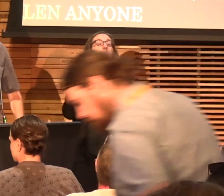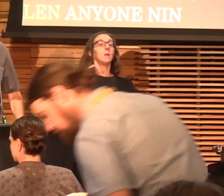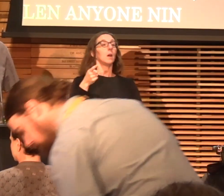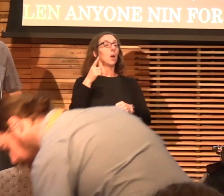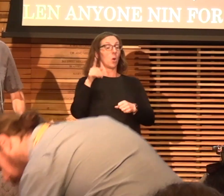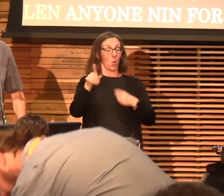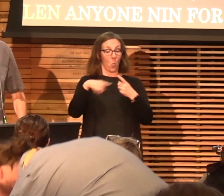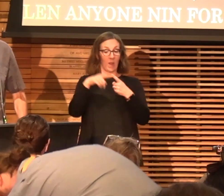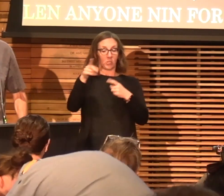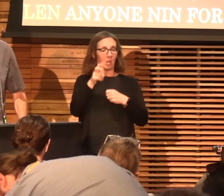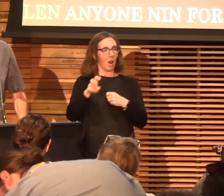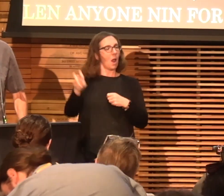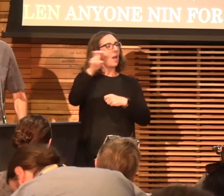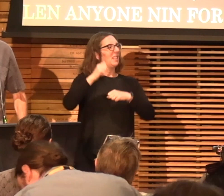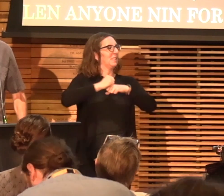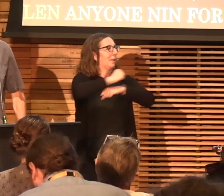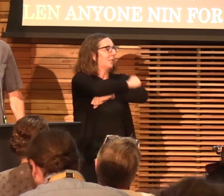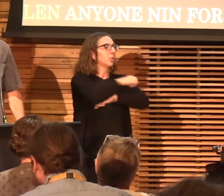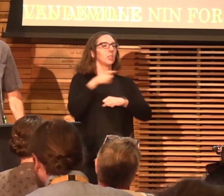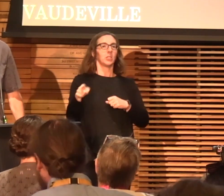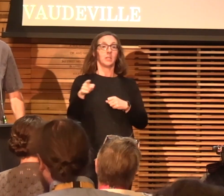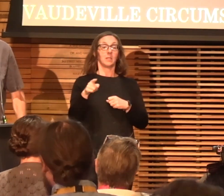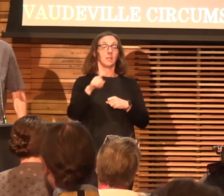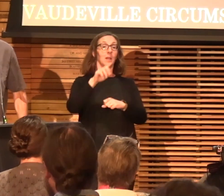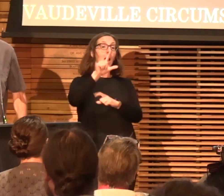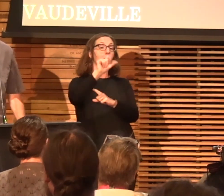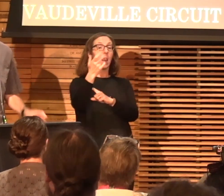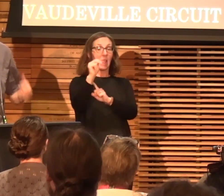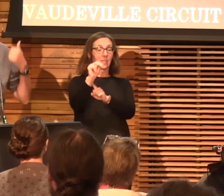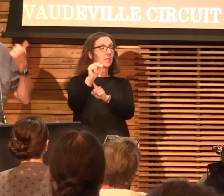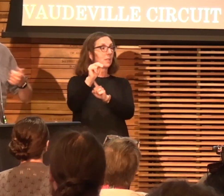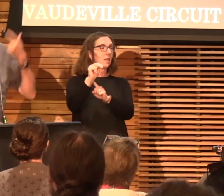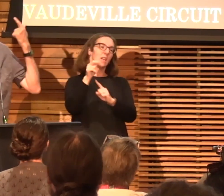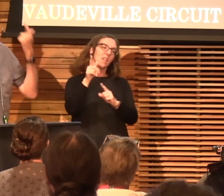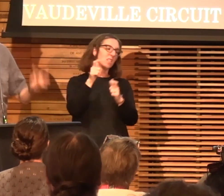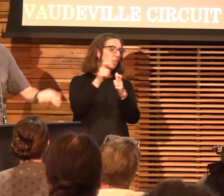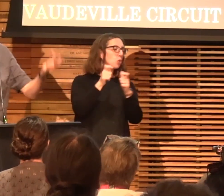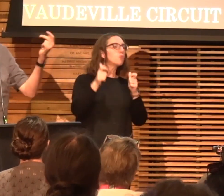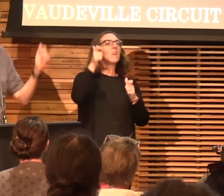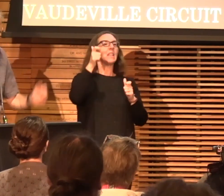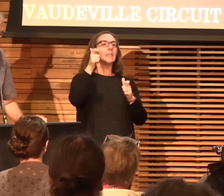she describes Lenin as the greatest living figure. Lenin, Edison, and Charlie Chaplin.